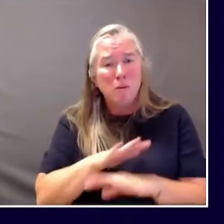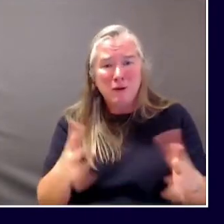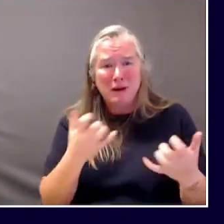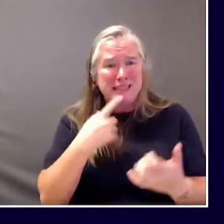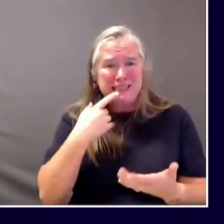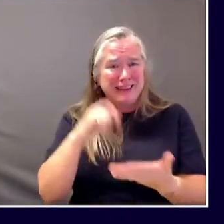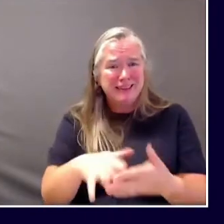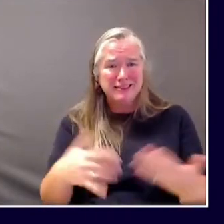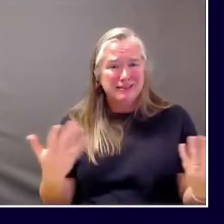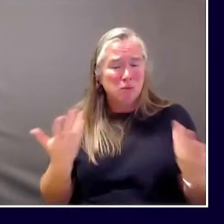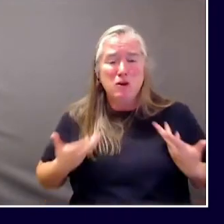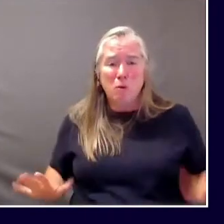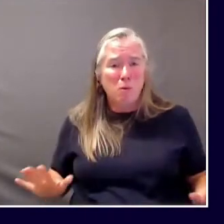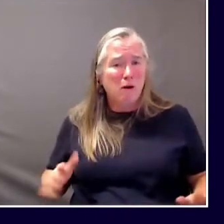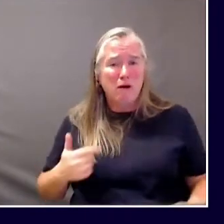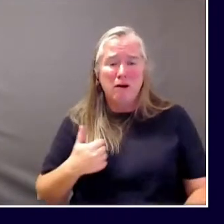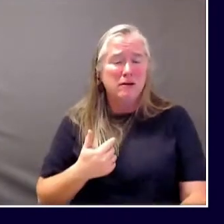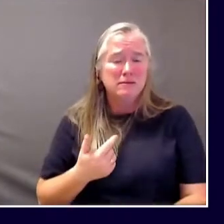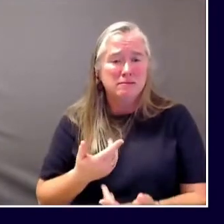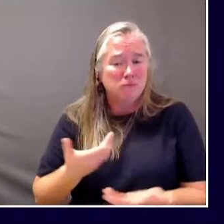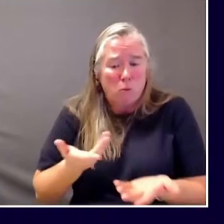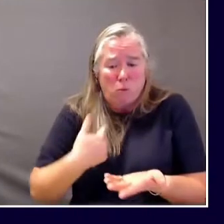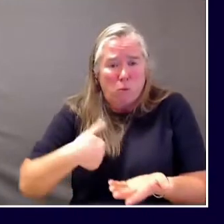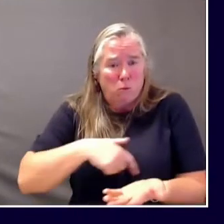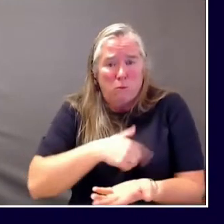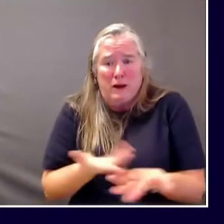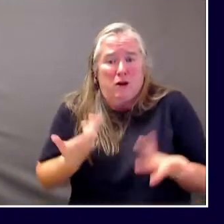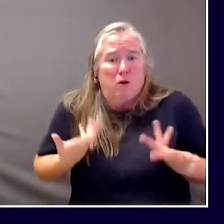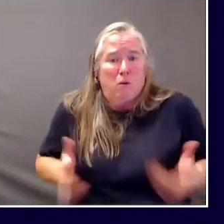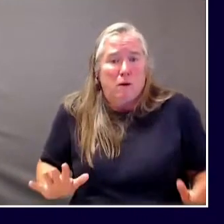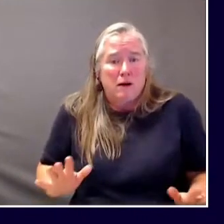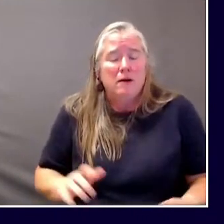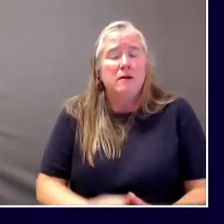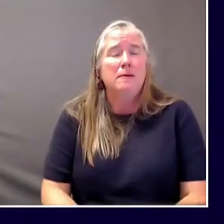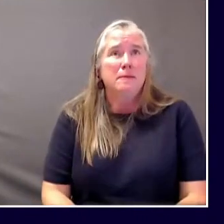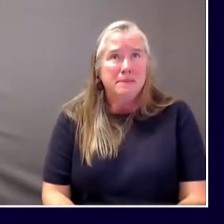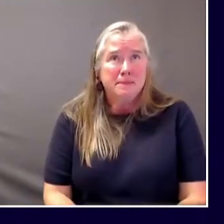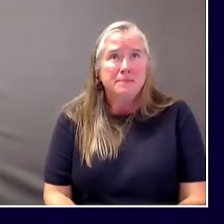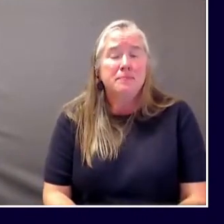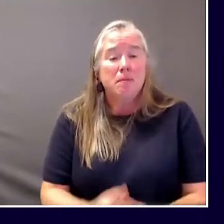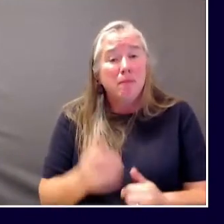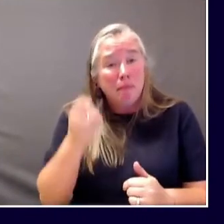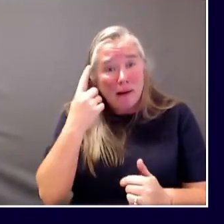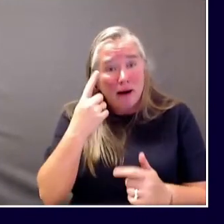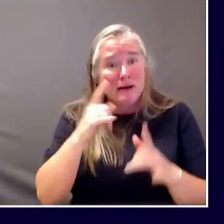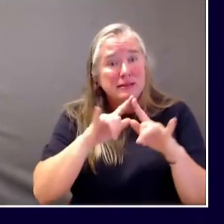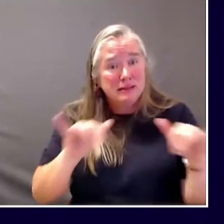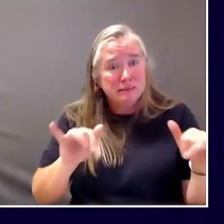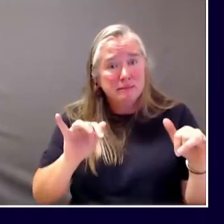nobody wants to do that what is part of the overall